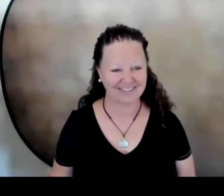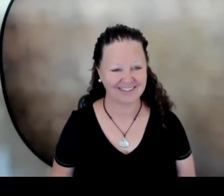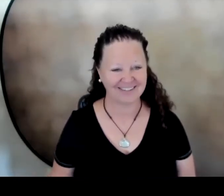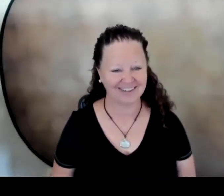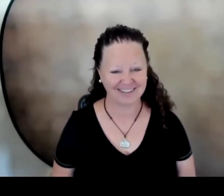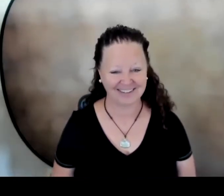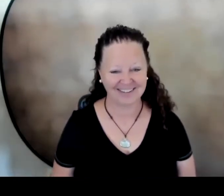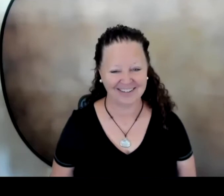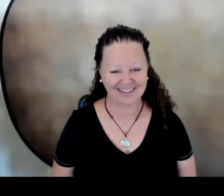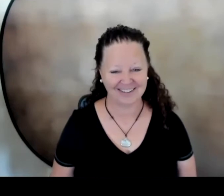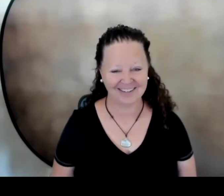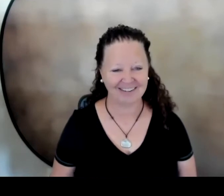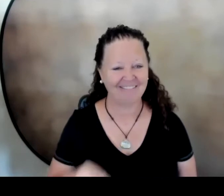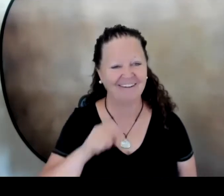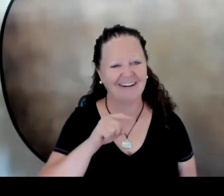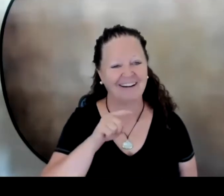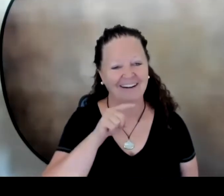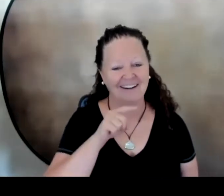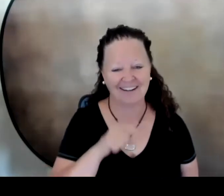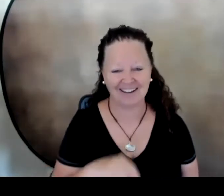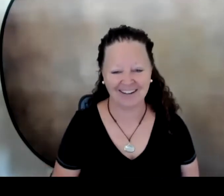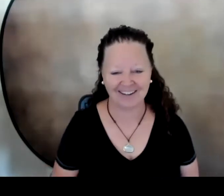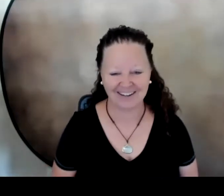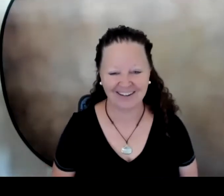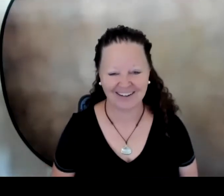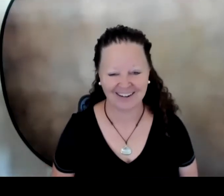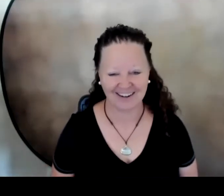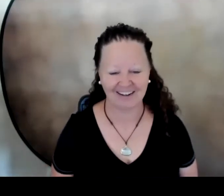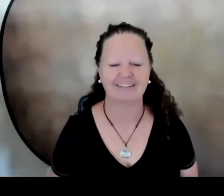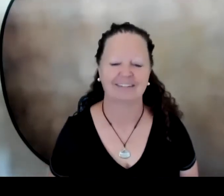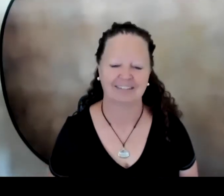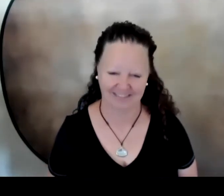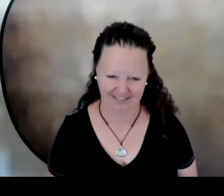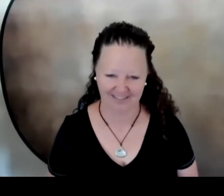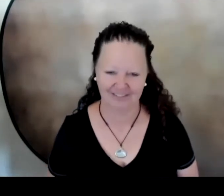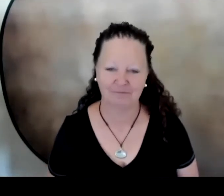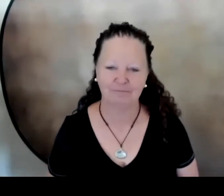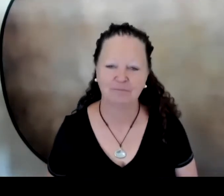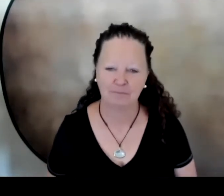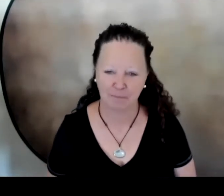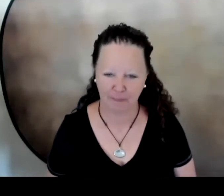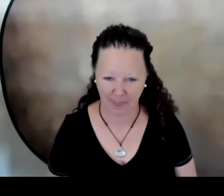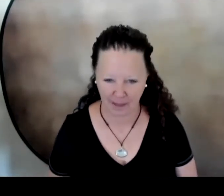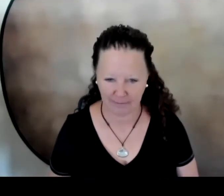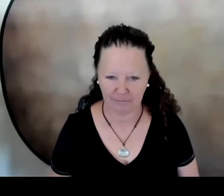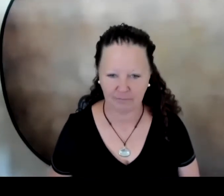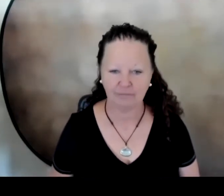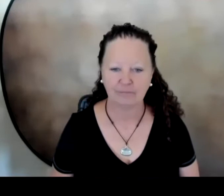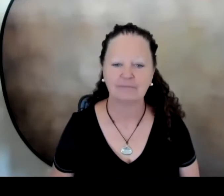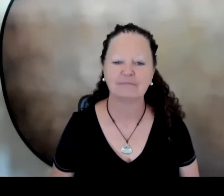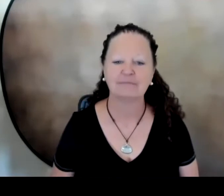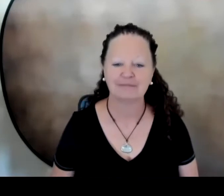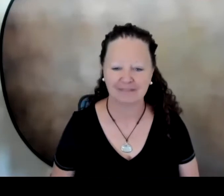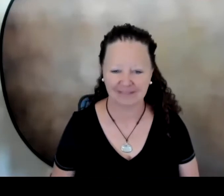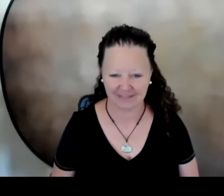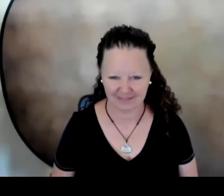Yeah, it was a beautiful drive. I drove with my friend and it was good.